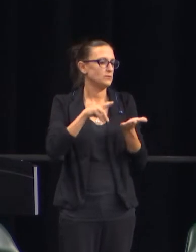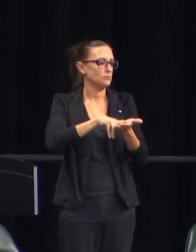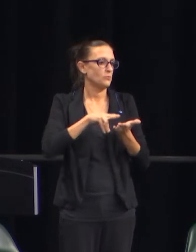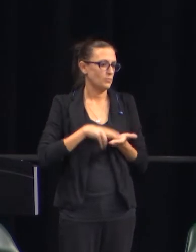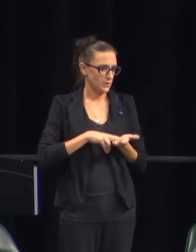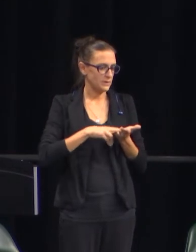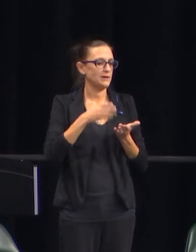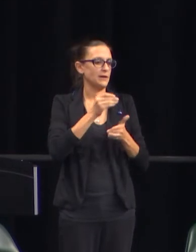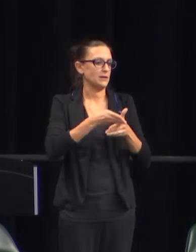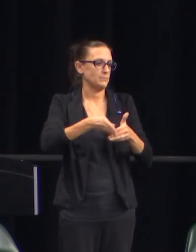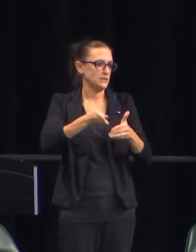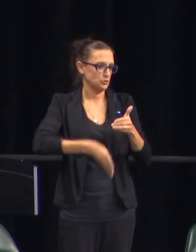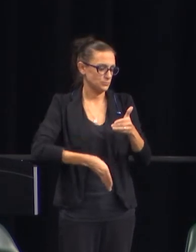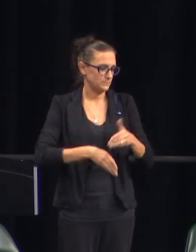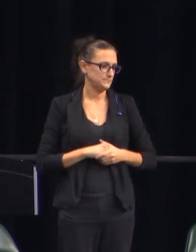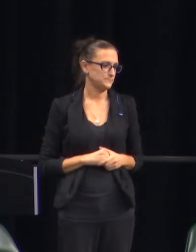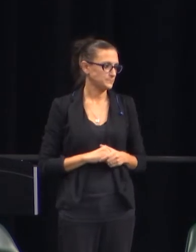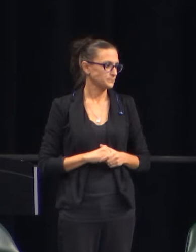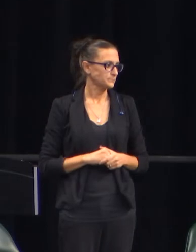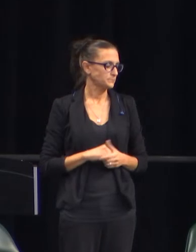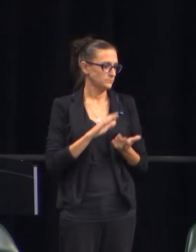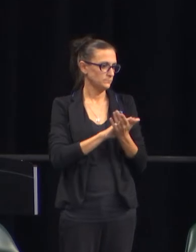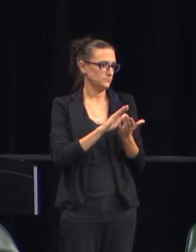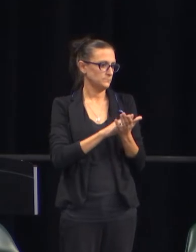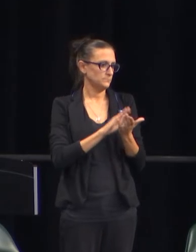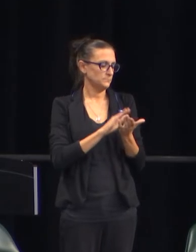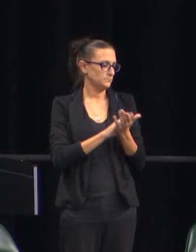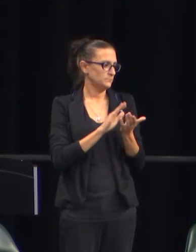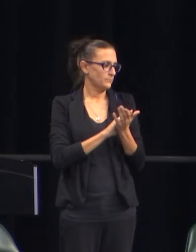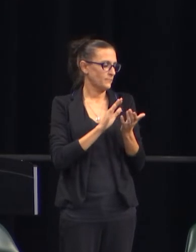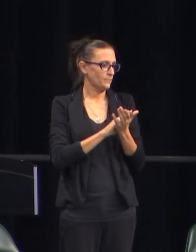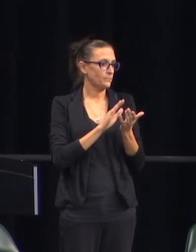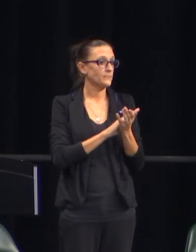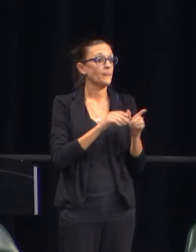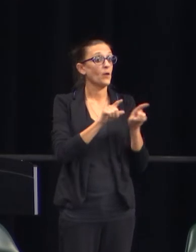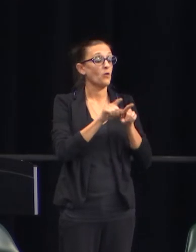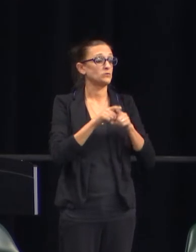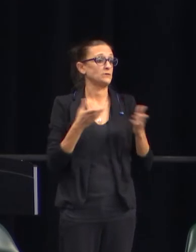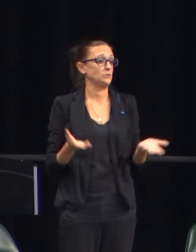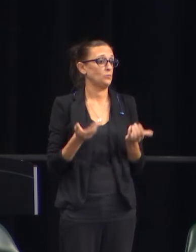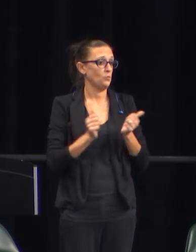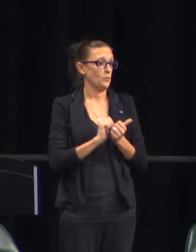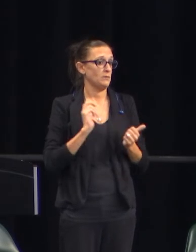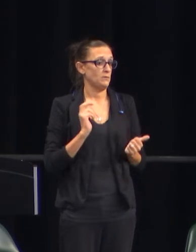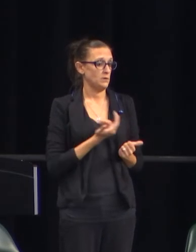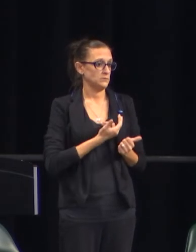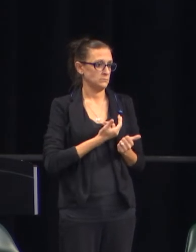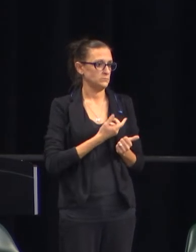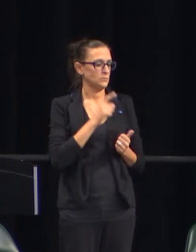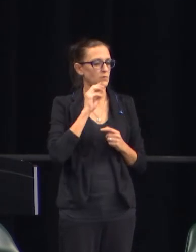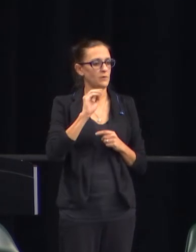and Completion. (audience applauding) Also present with us are Matthew Campbell,